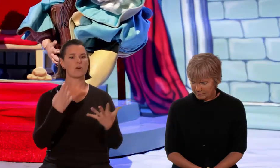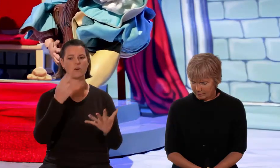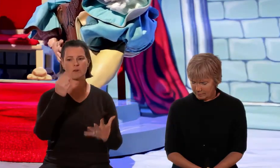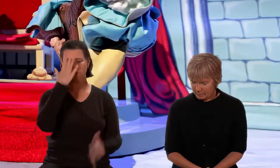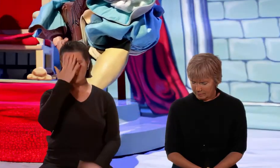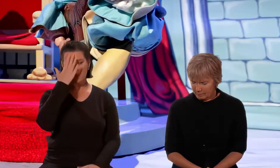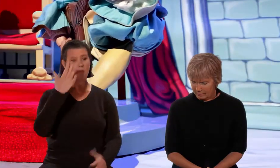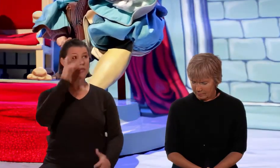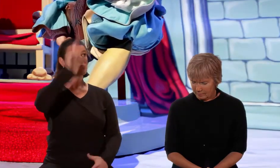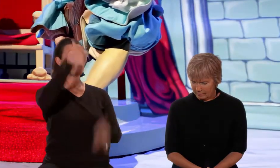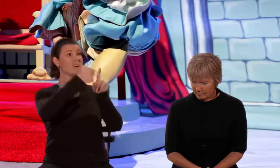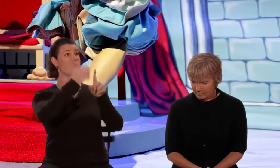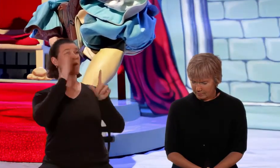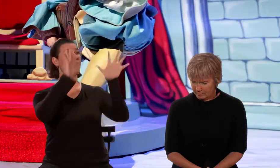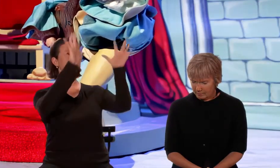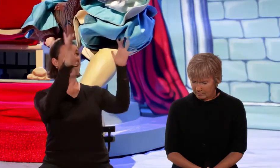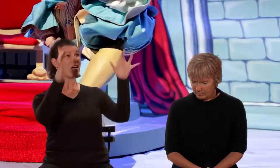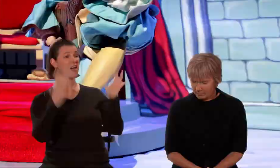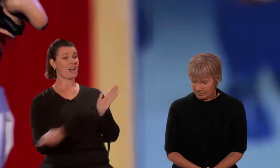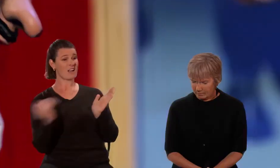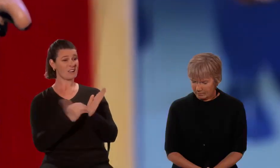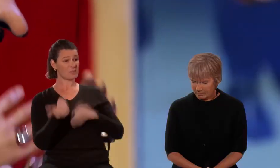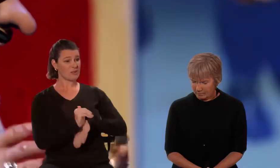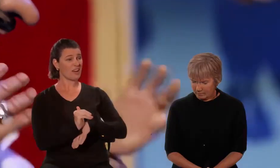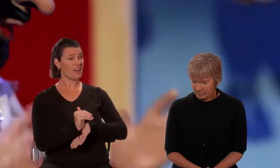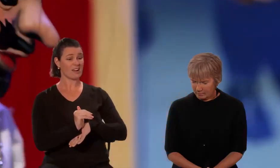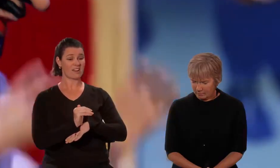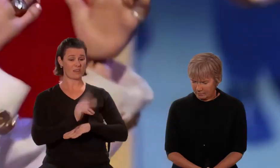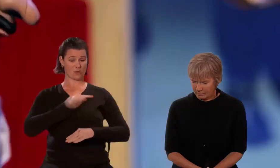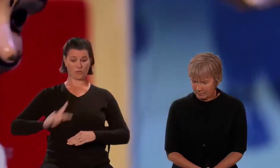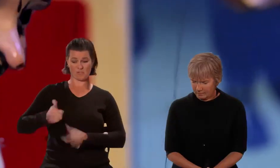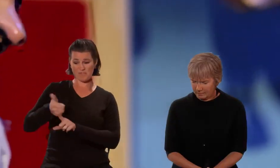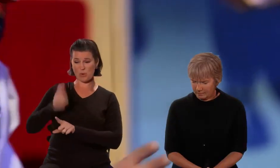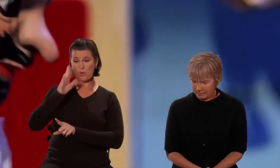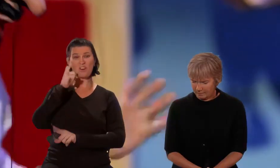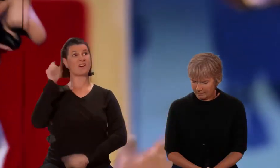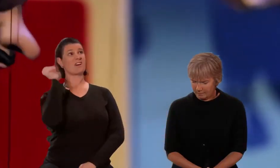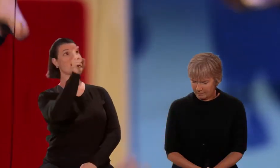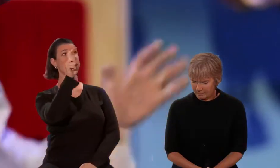The moon will shine in the sky again tonight. And the Princess Lenore will see it. And when she does,